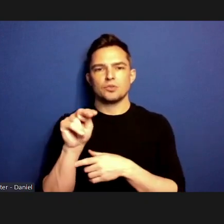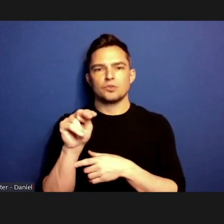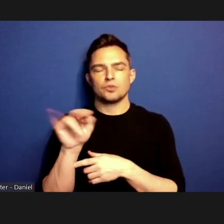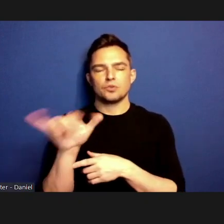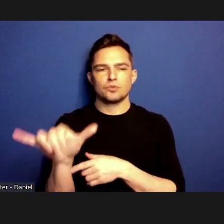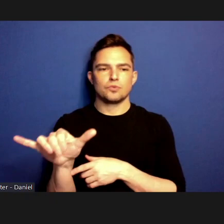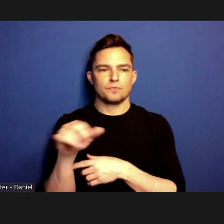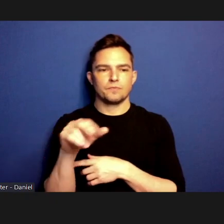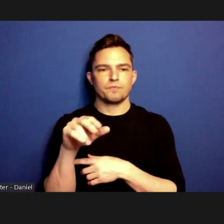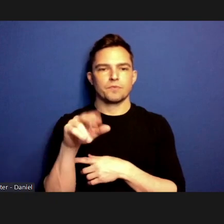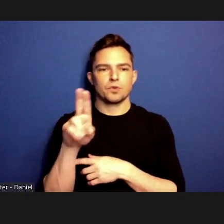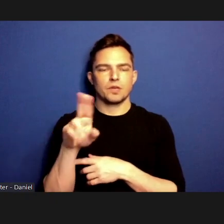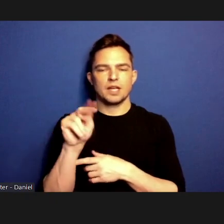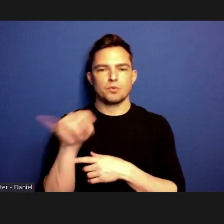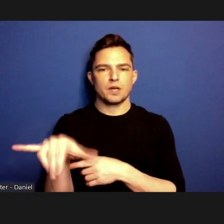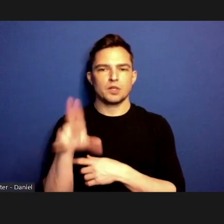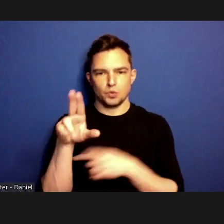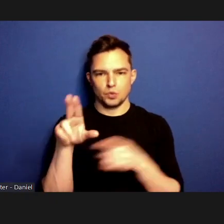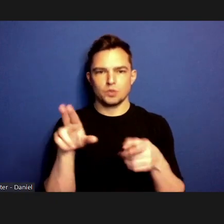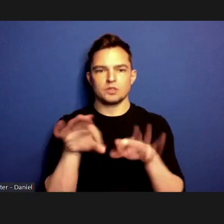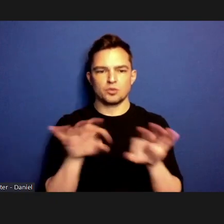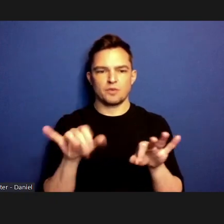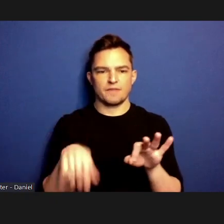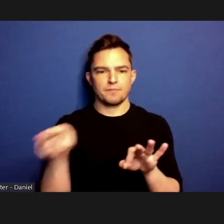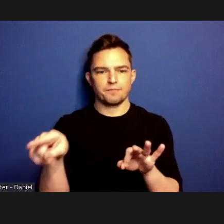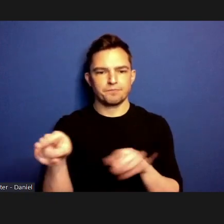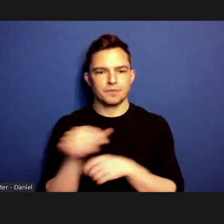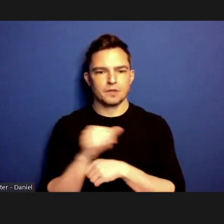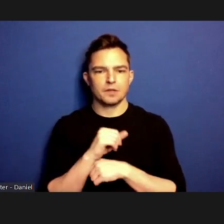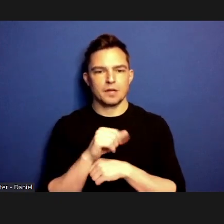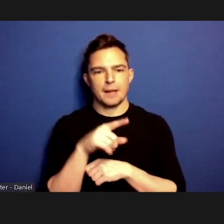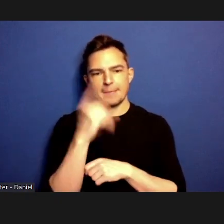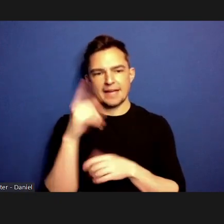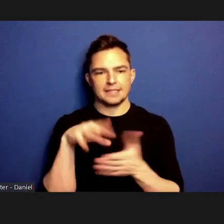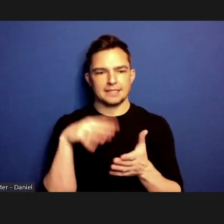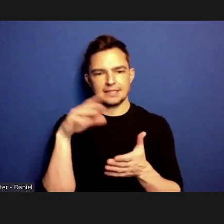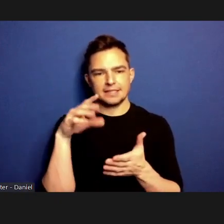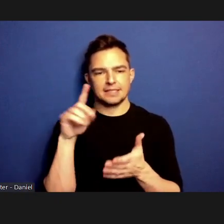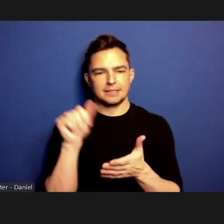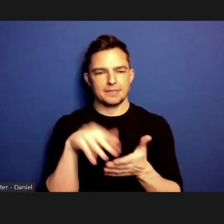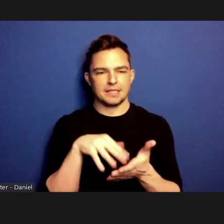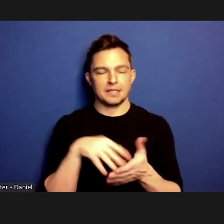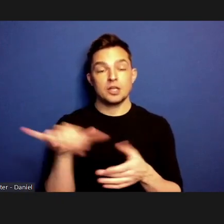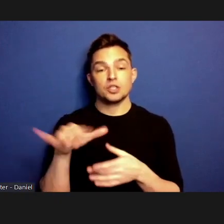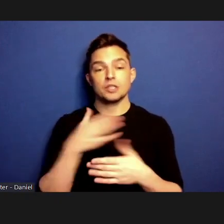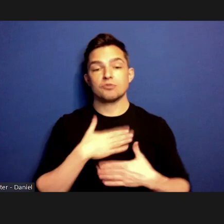She enjoys listening to audiobooks and podcasts related to disability, health, and public